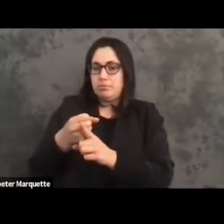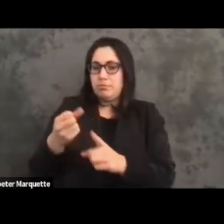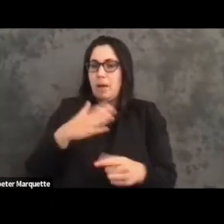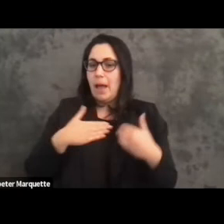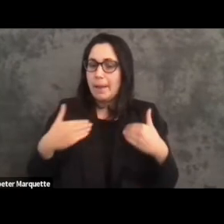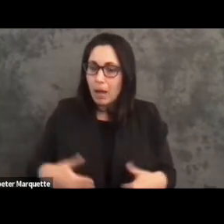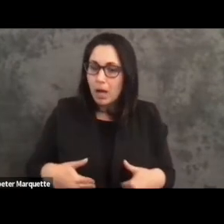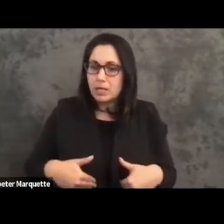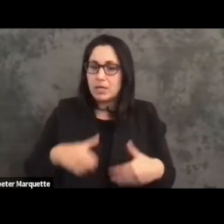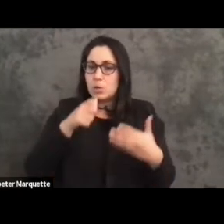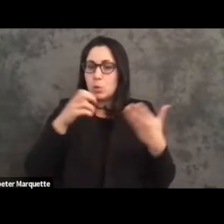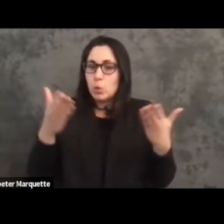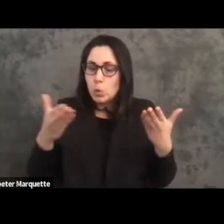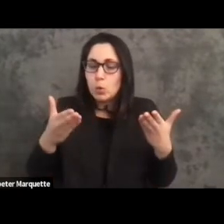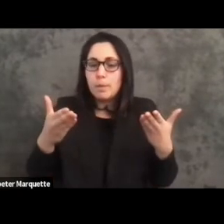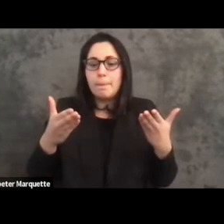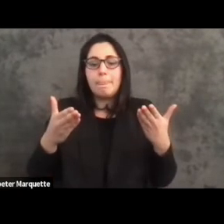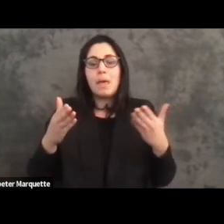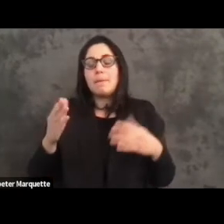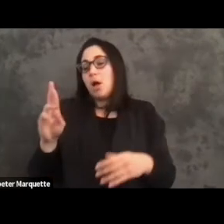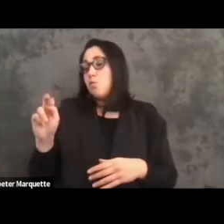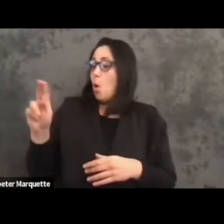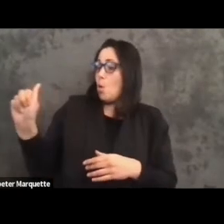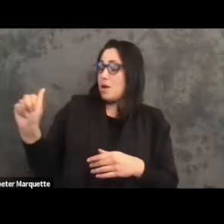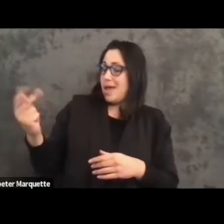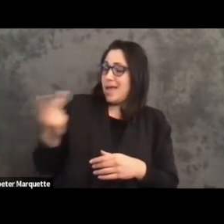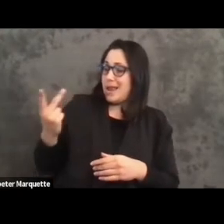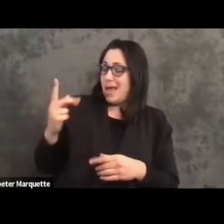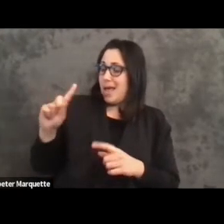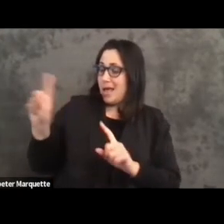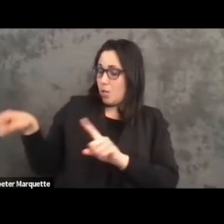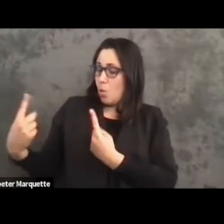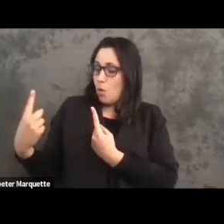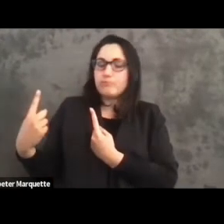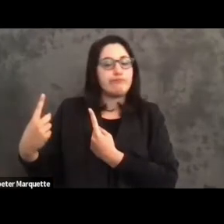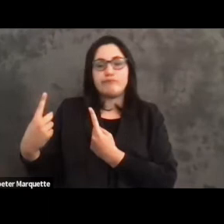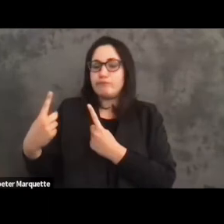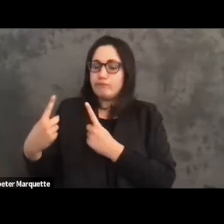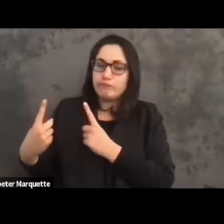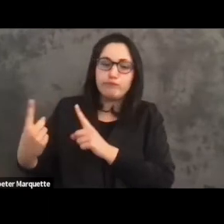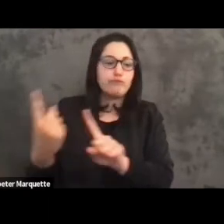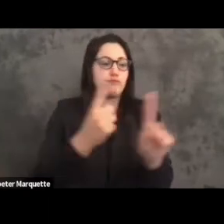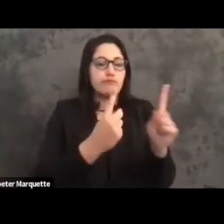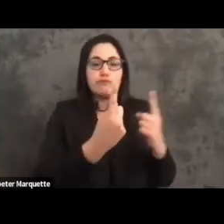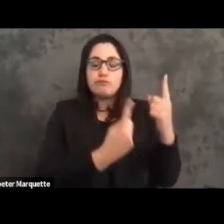the coronavirus, to make ongoing room for its impact on my body and being. But the rona